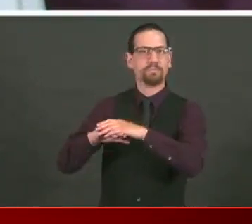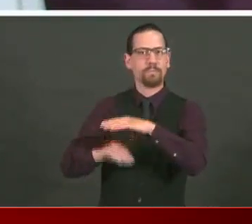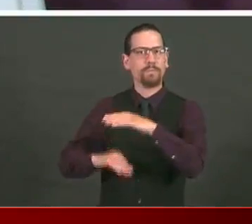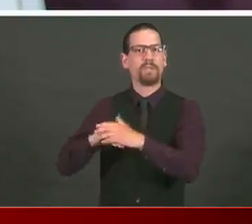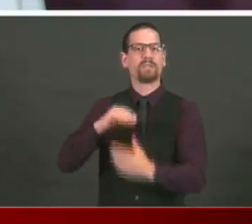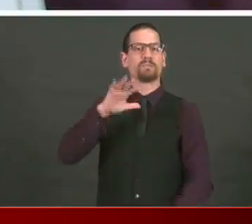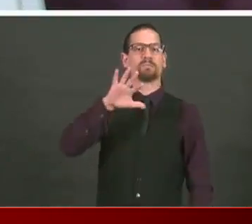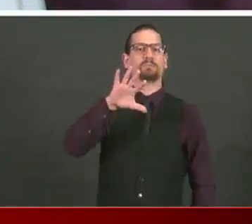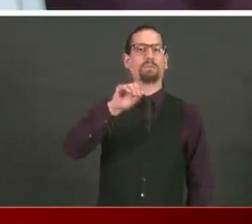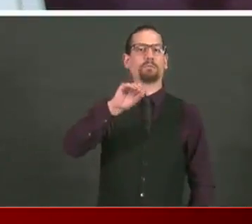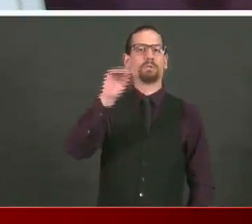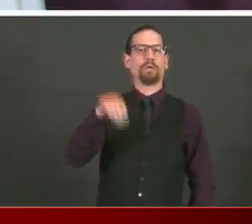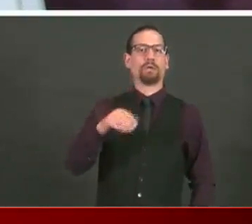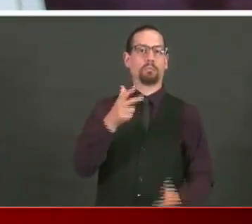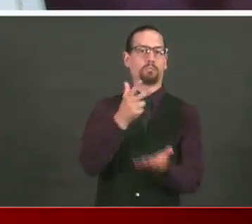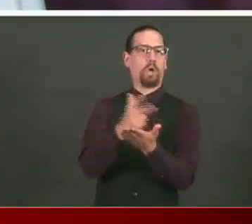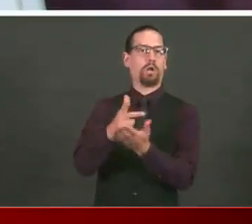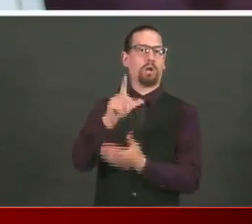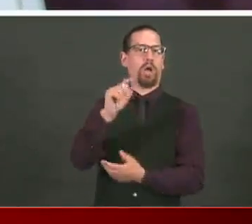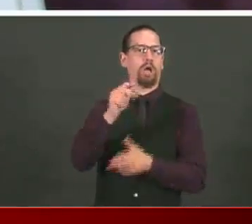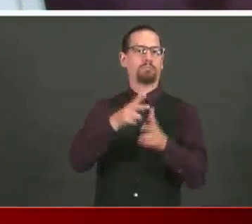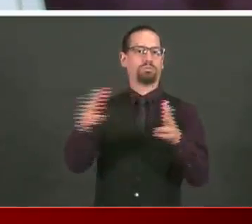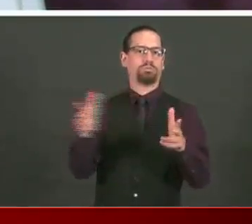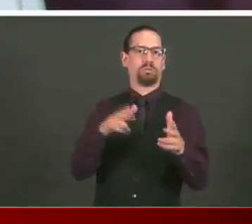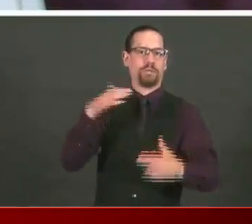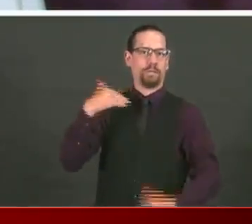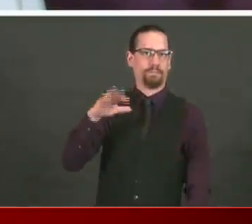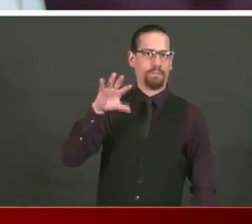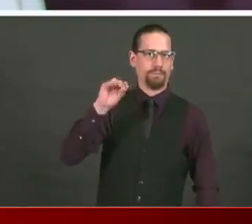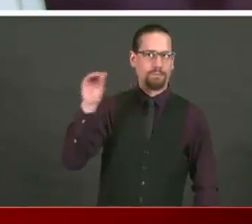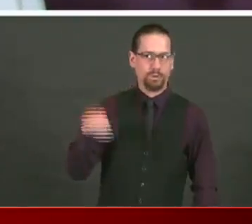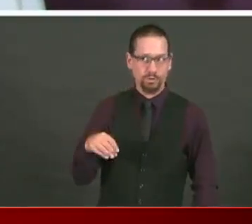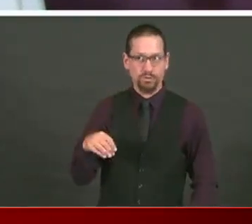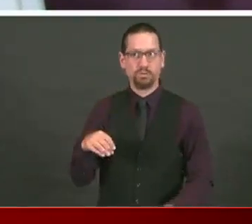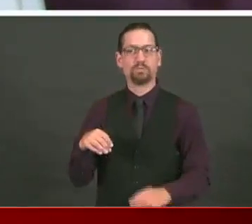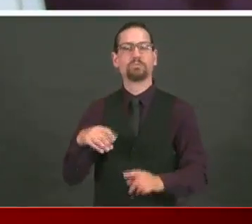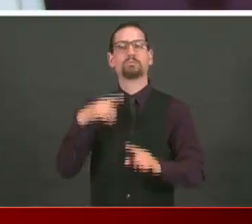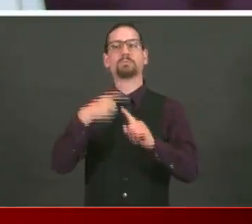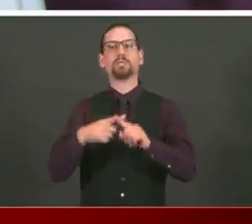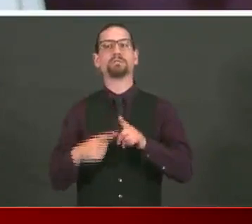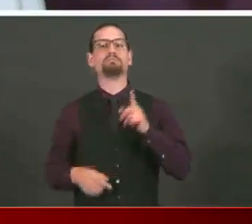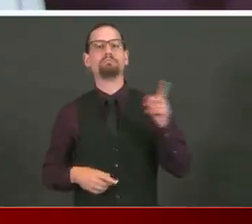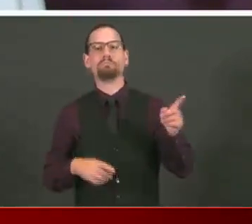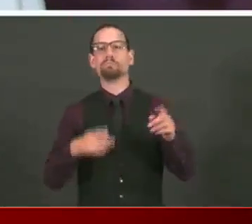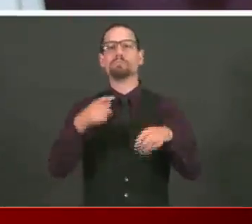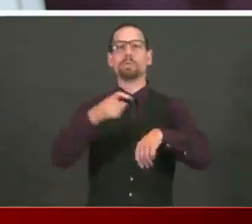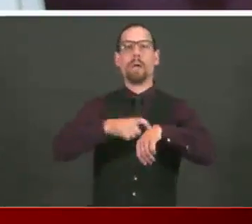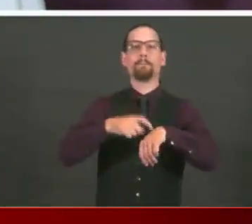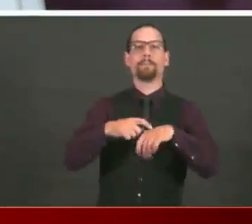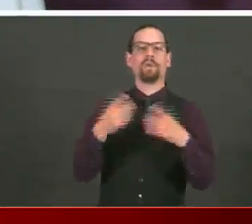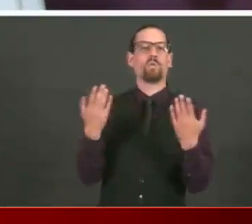50% CAPACITY AND AS A RESULT LAST WEEKEND WE DID FIND WE HAD TO CLOSE THE BEACHES EARLY IN THE DAY AND FOLKS WAITED IN